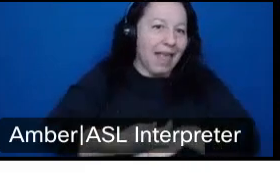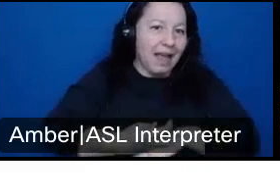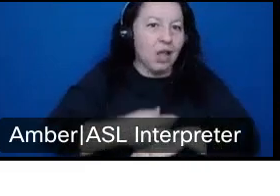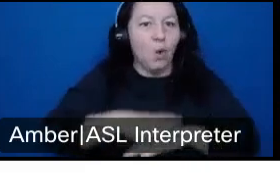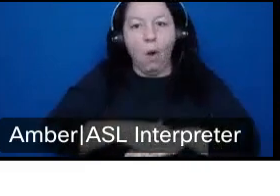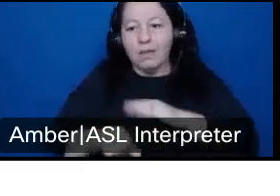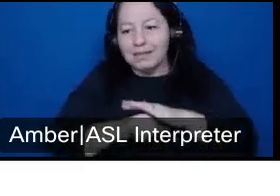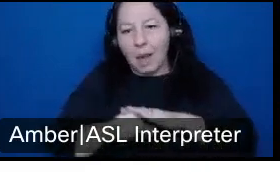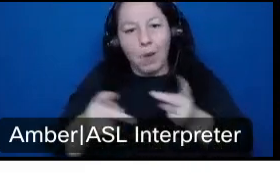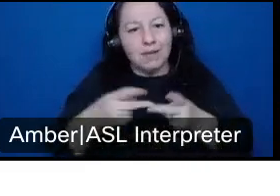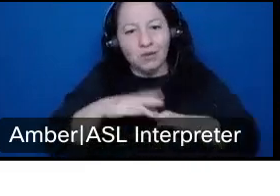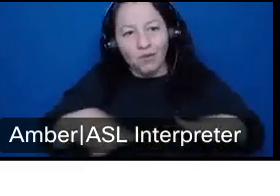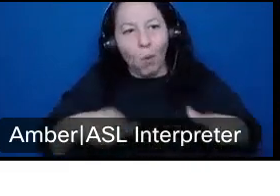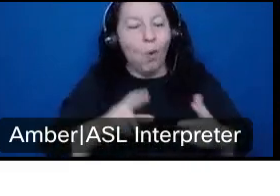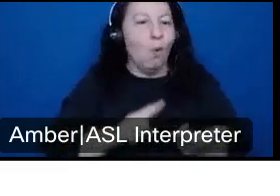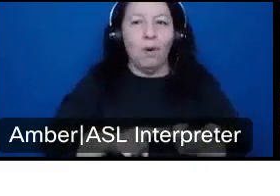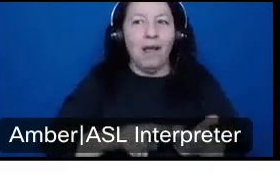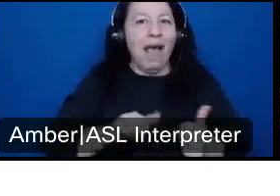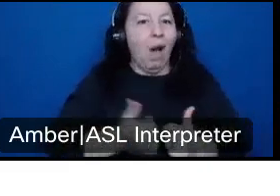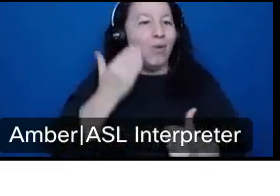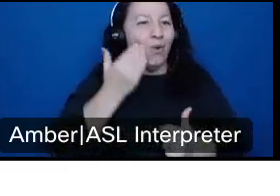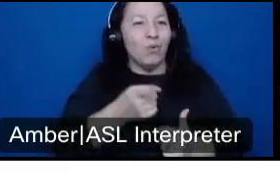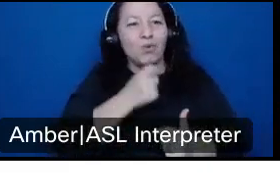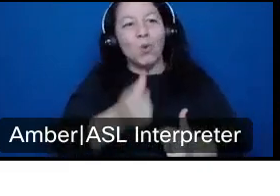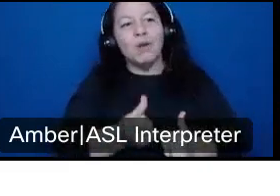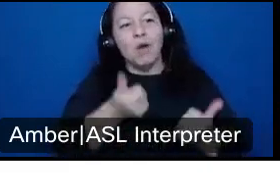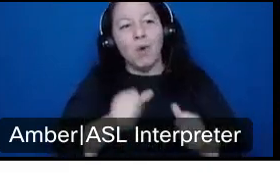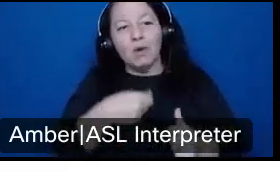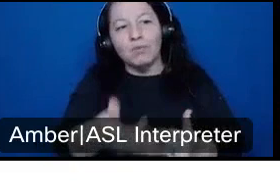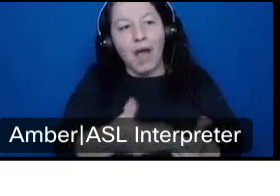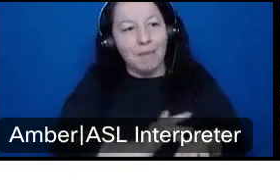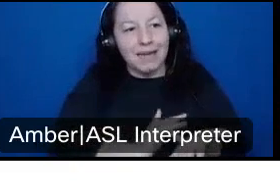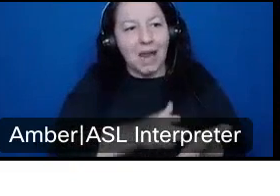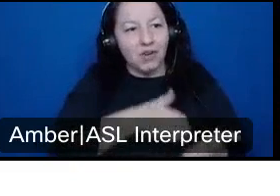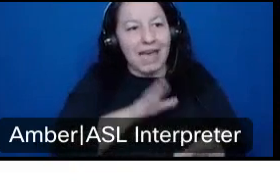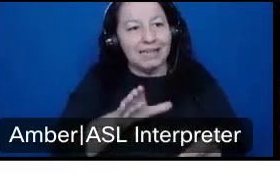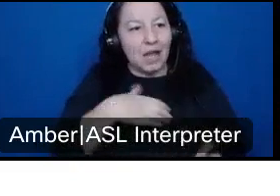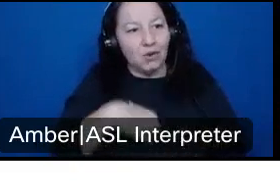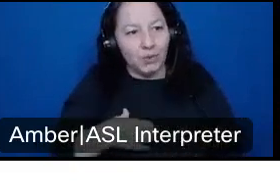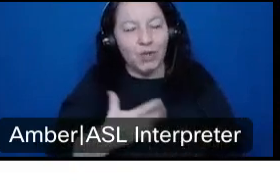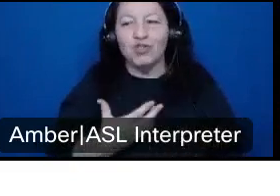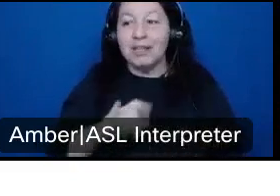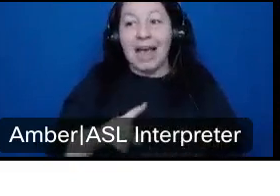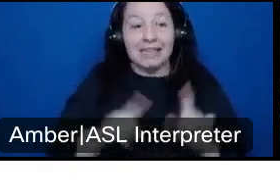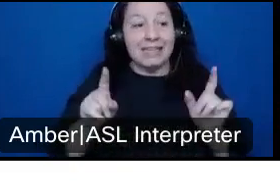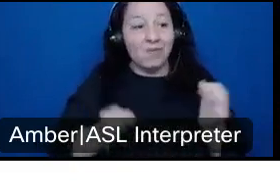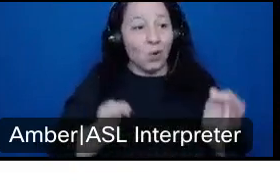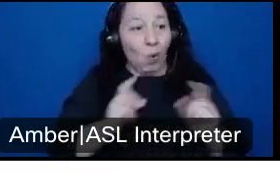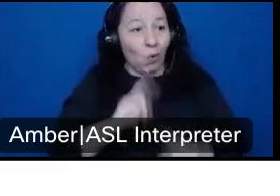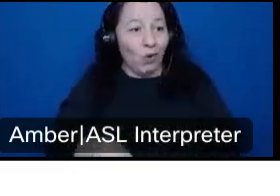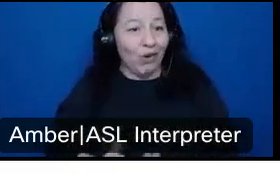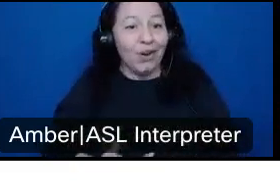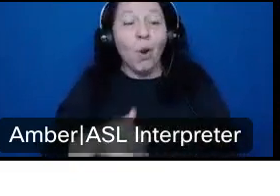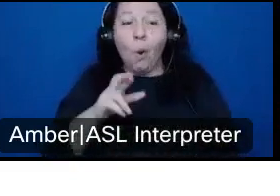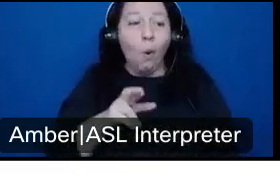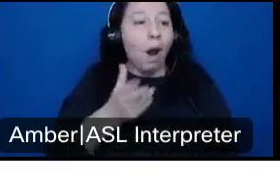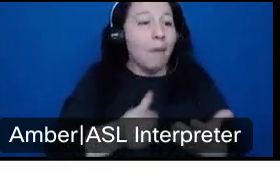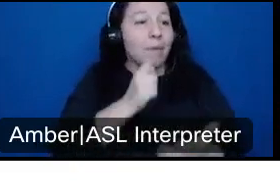Be, you know, trying to medicate them against they will, which is a different court order, right? Or that you weren't trying to lock them away.